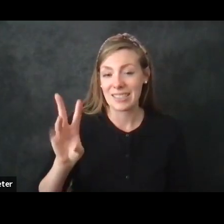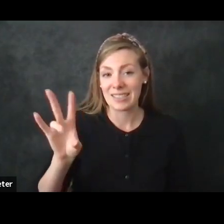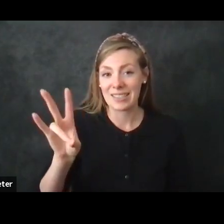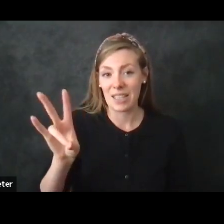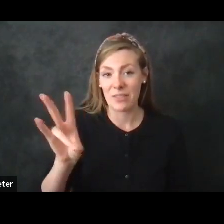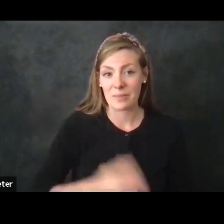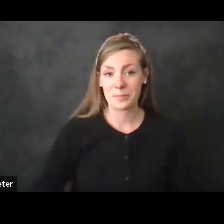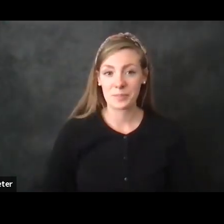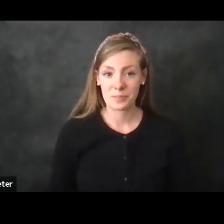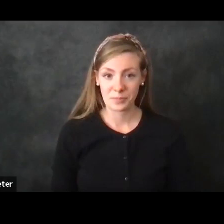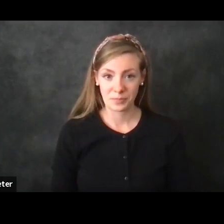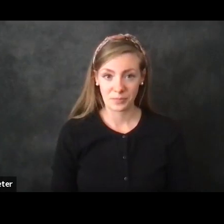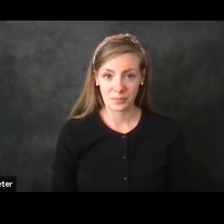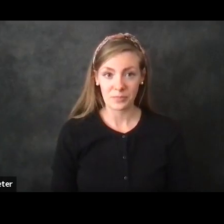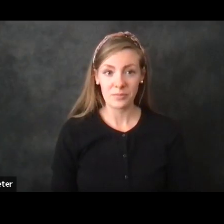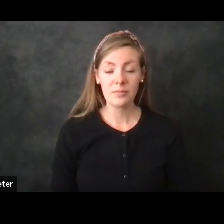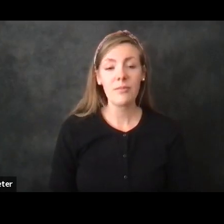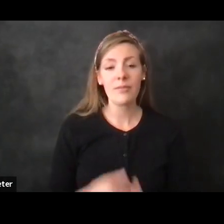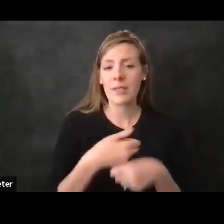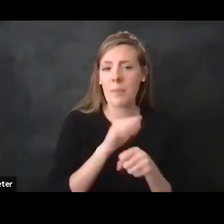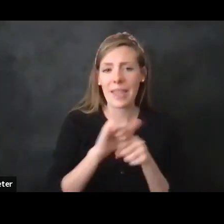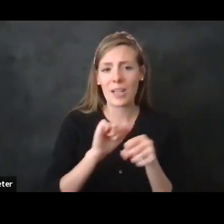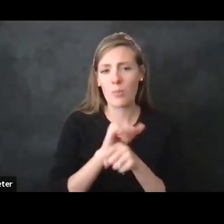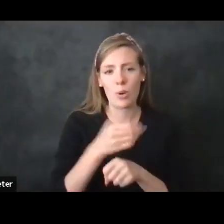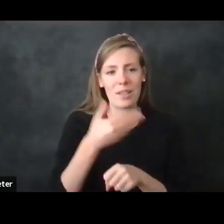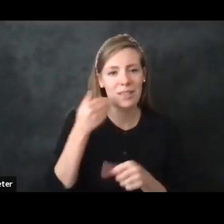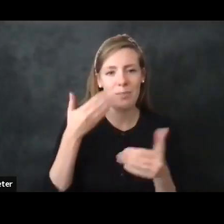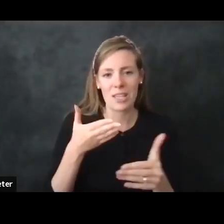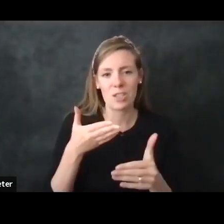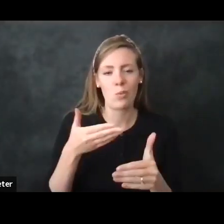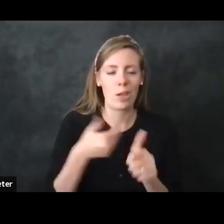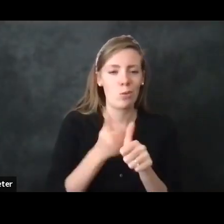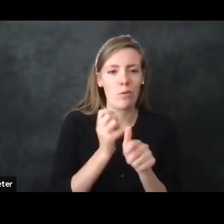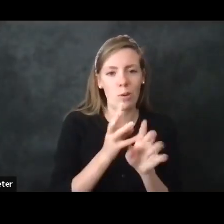Making an appointment is the best way to avoid log lines at testing sites.